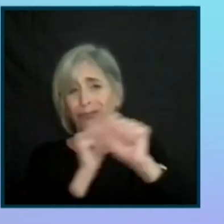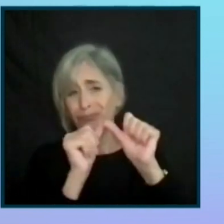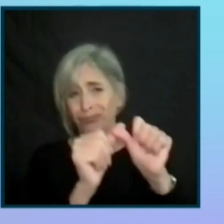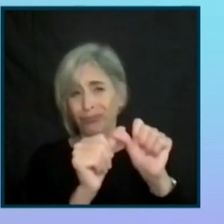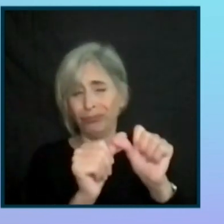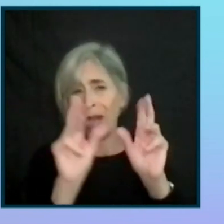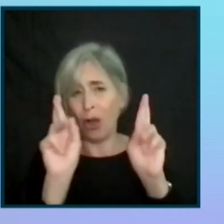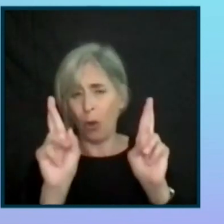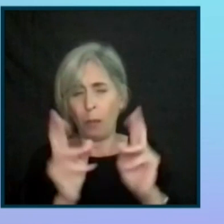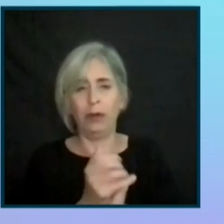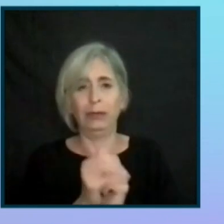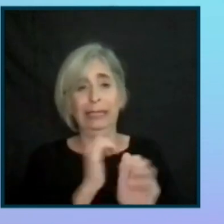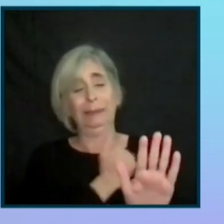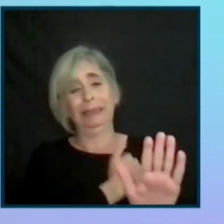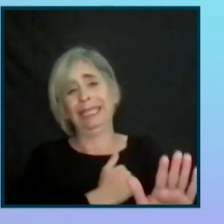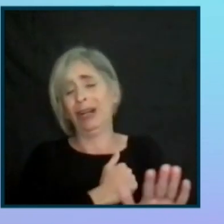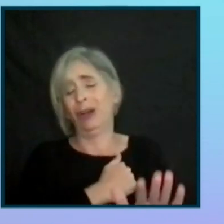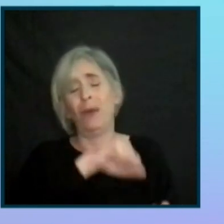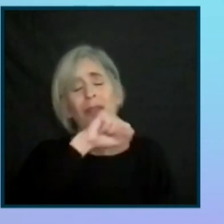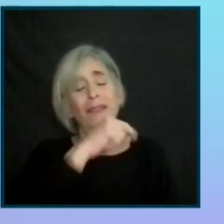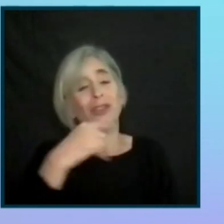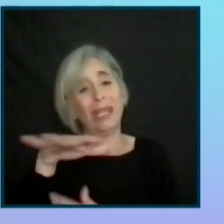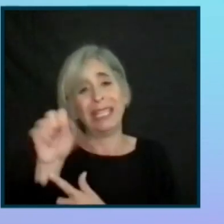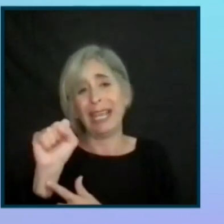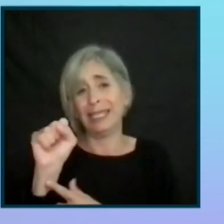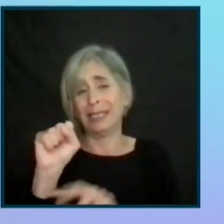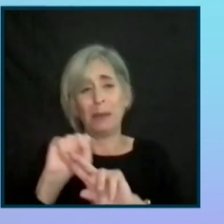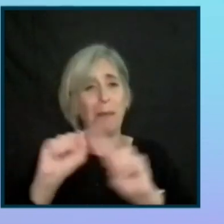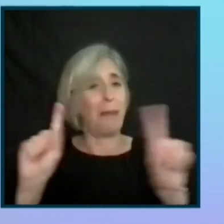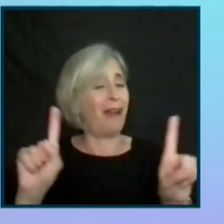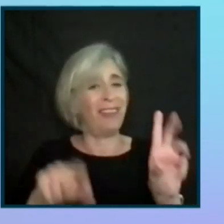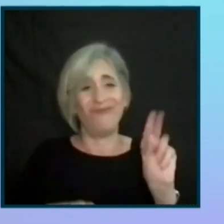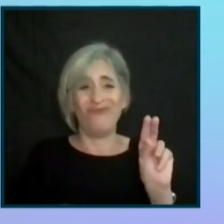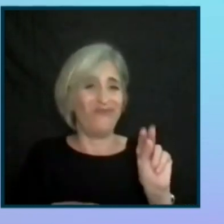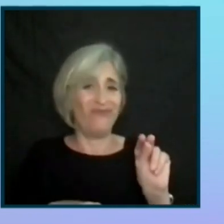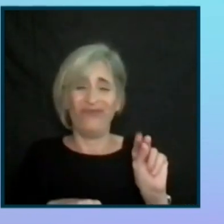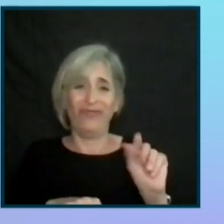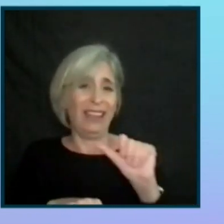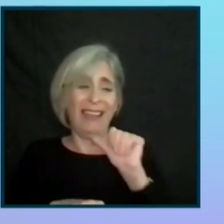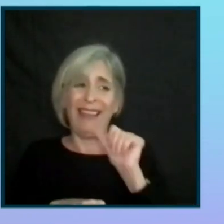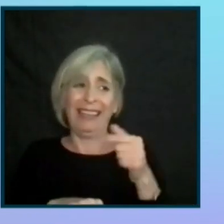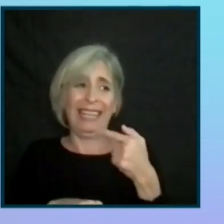I'm sorry I would love to say yes, but no, I wouldn't say there was anything there that was like, oh wow.